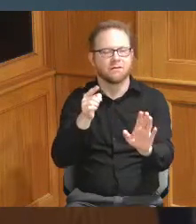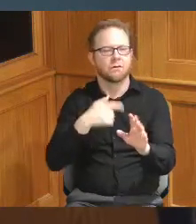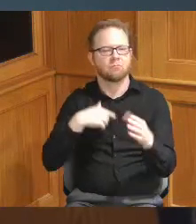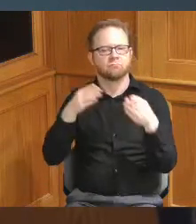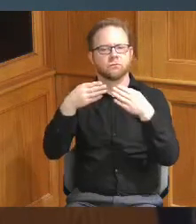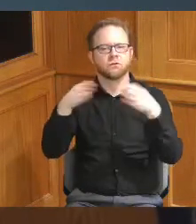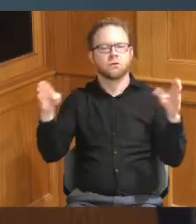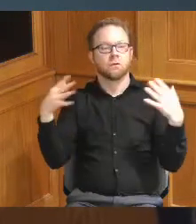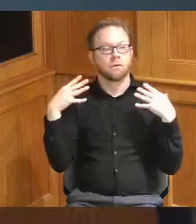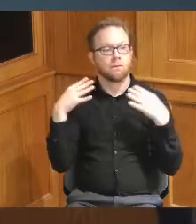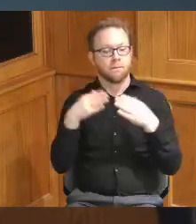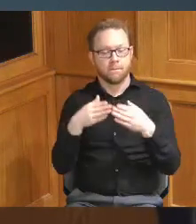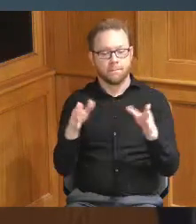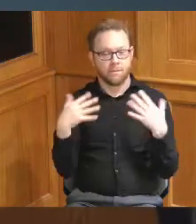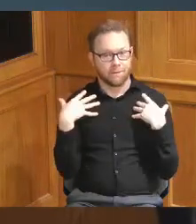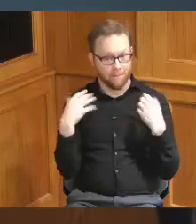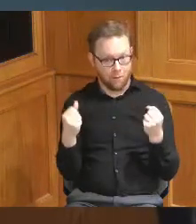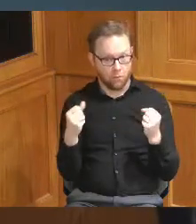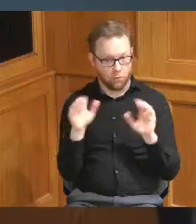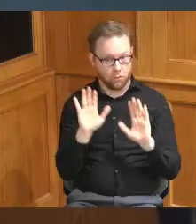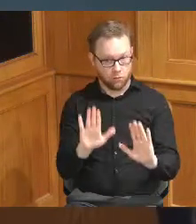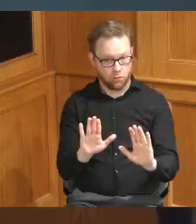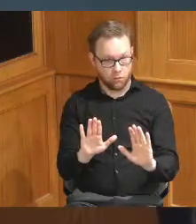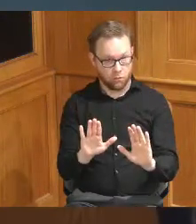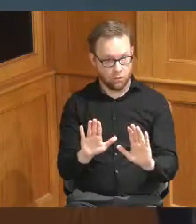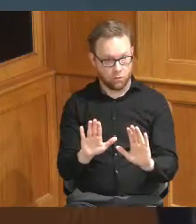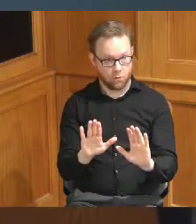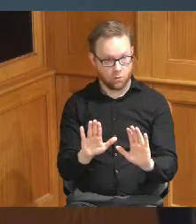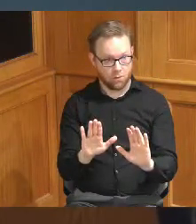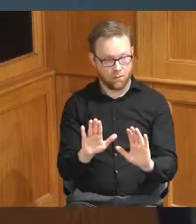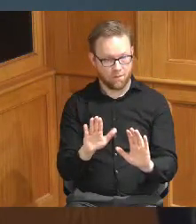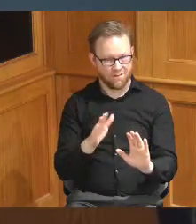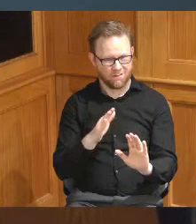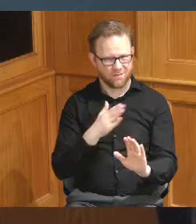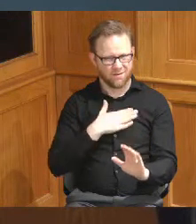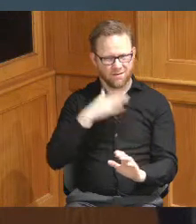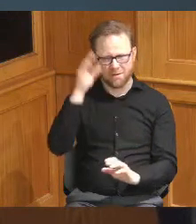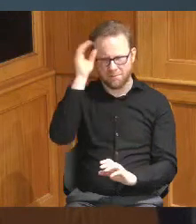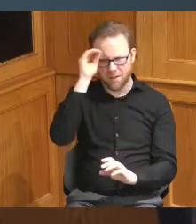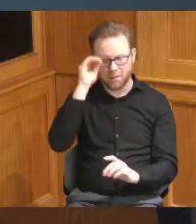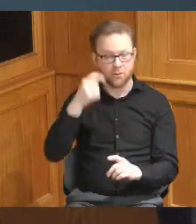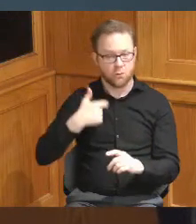and since it's public health week but has to me never gotten I used to cheer the health committee